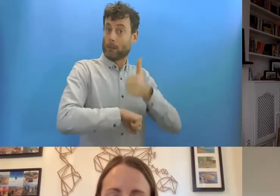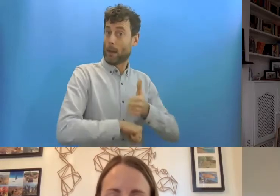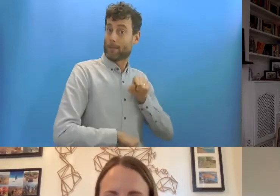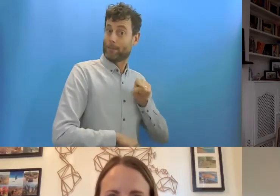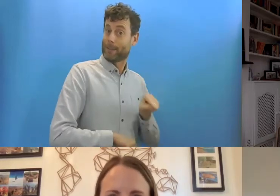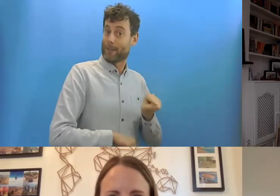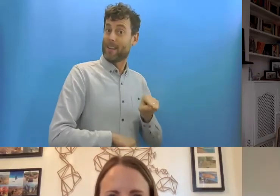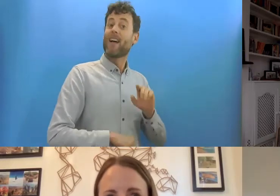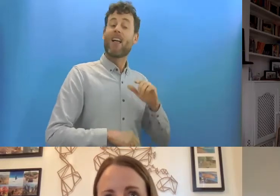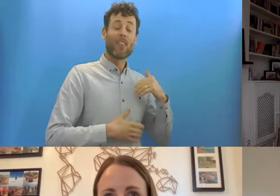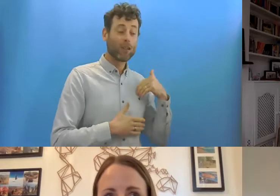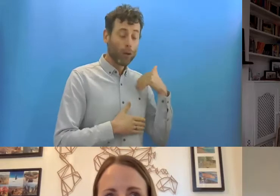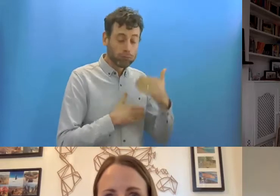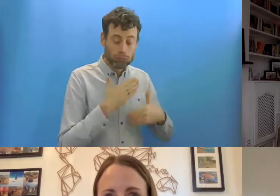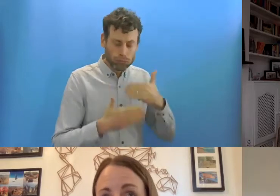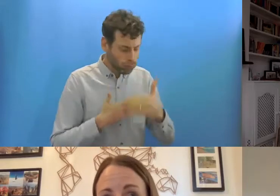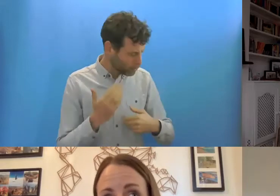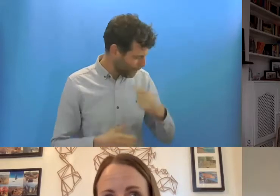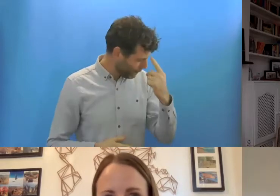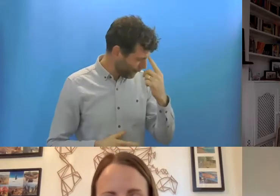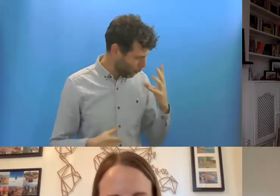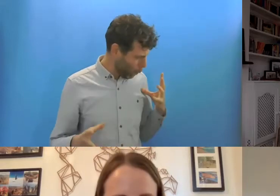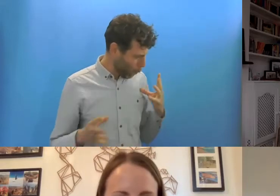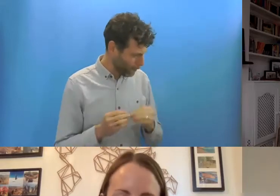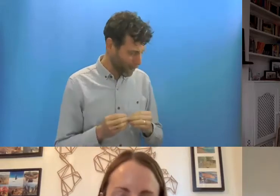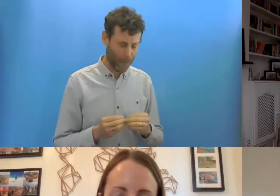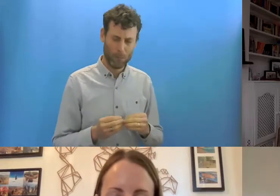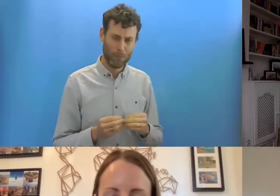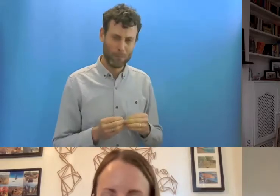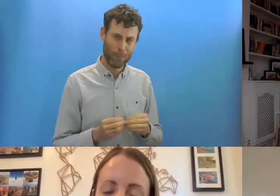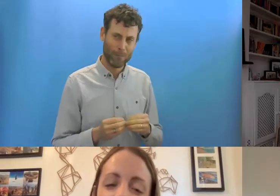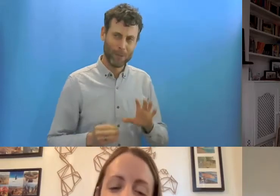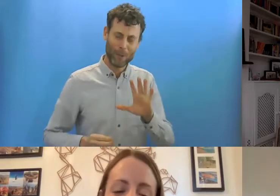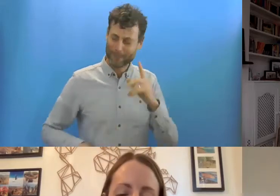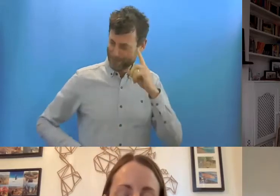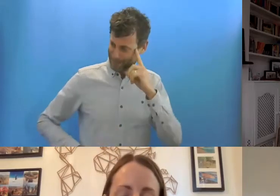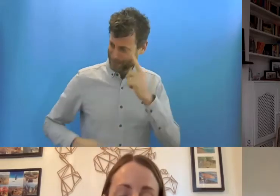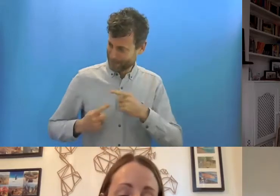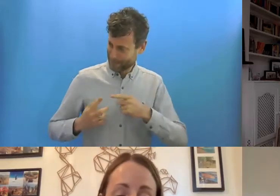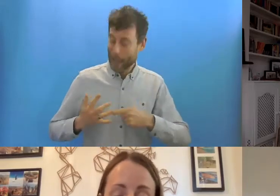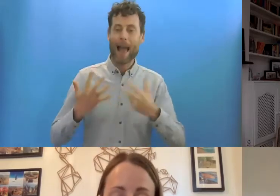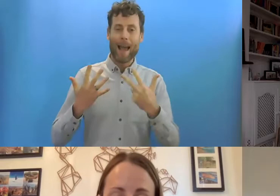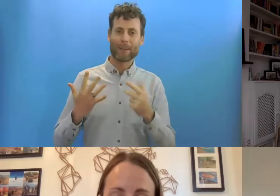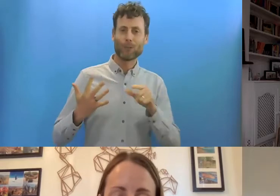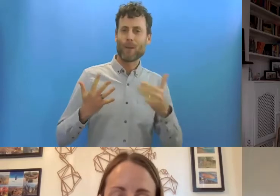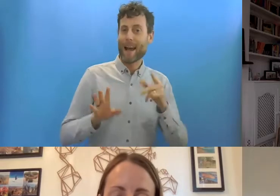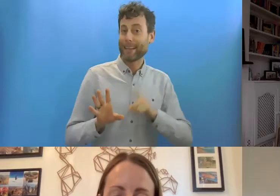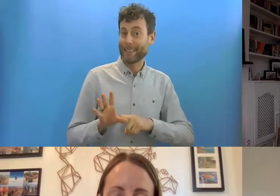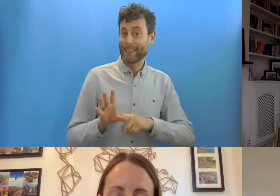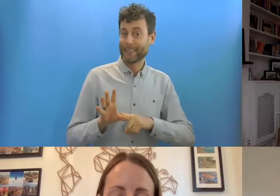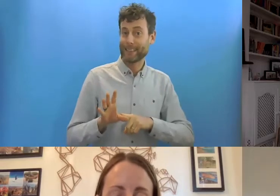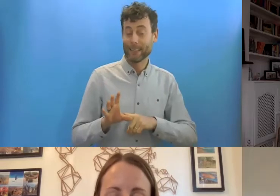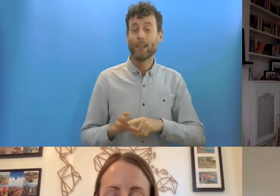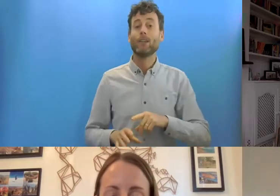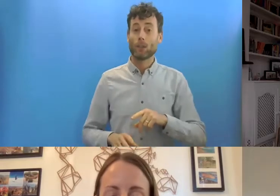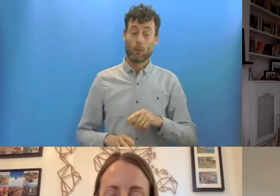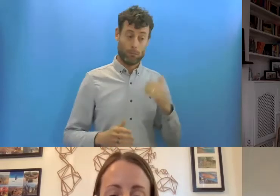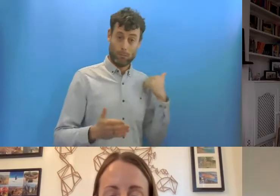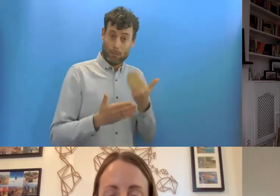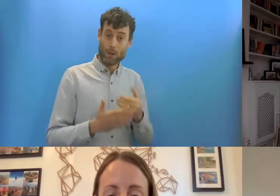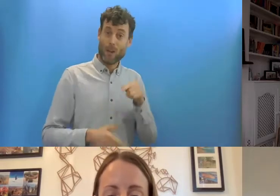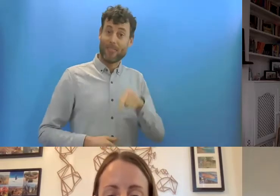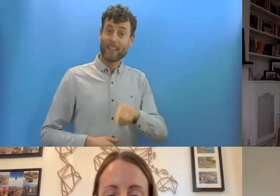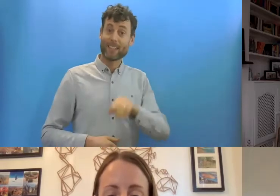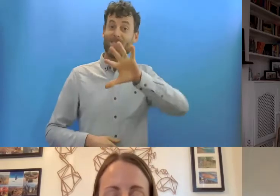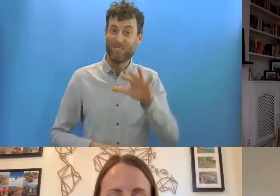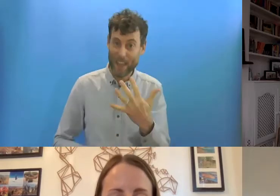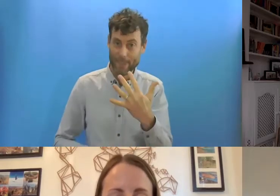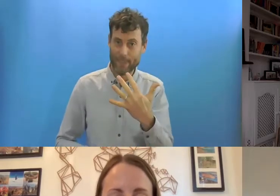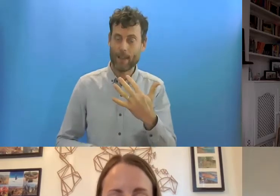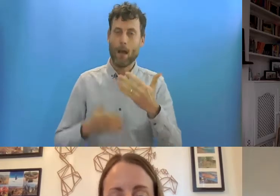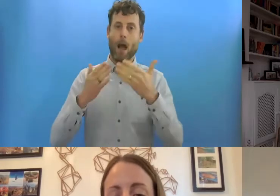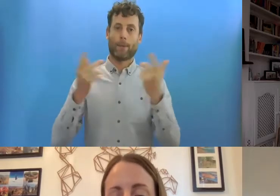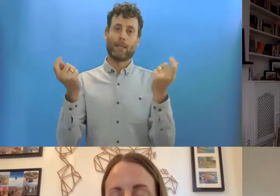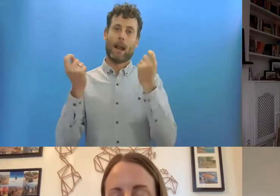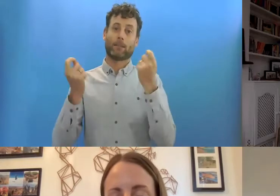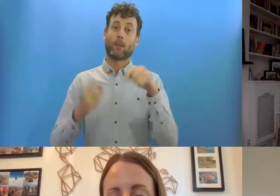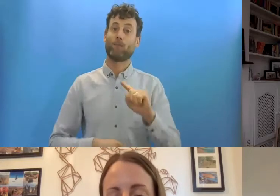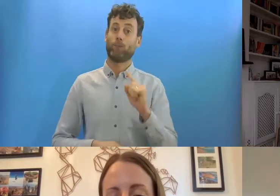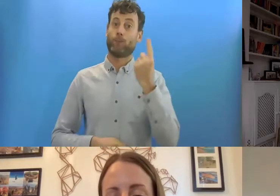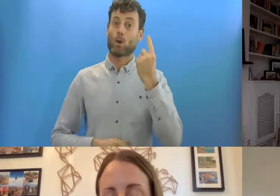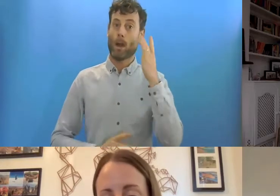So that's where we began. Since then, we have worked collaborately for the last, oh, my maths is terrible, eight or nine years?